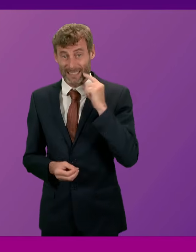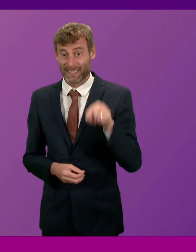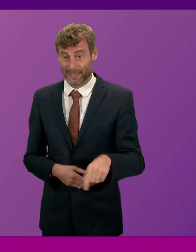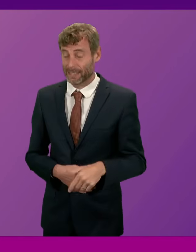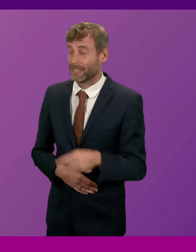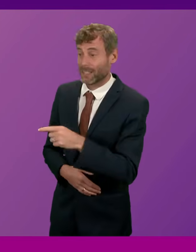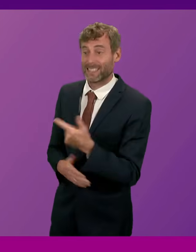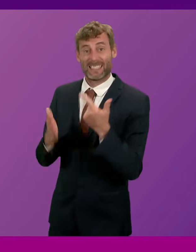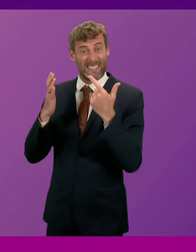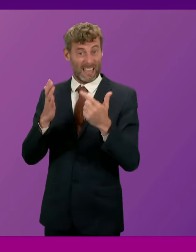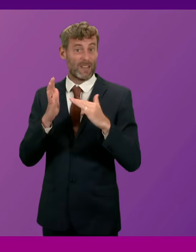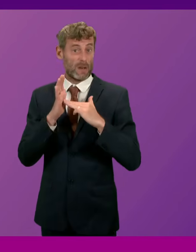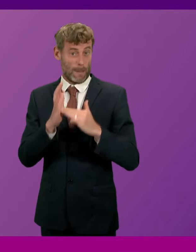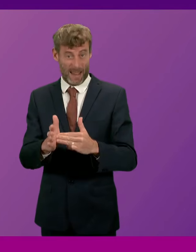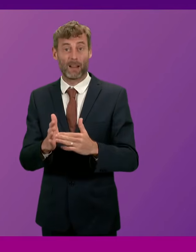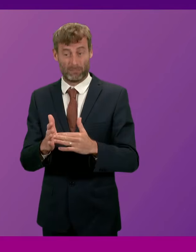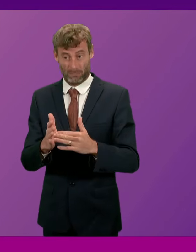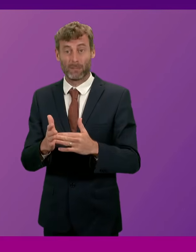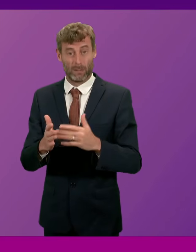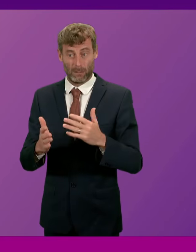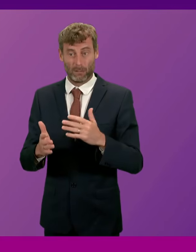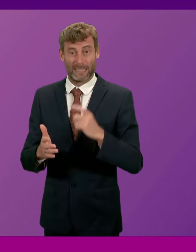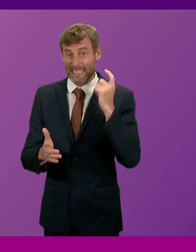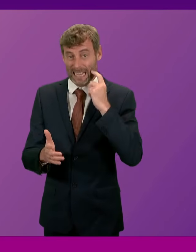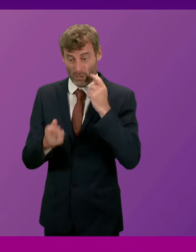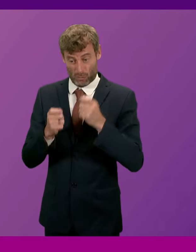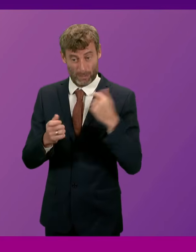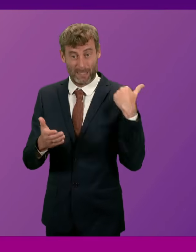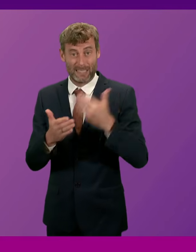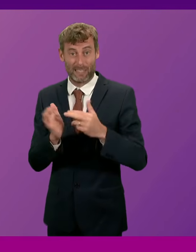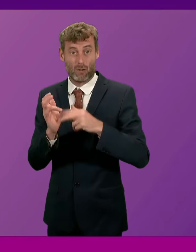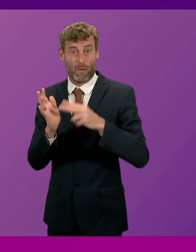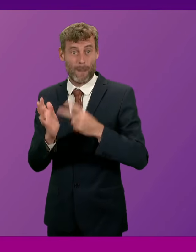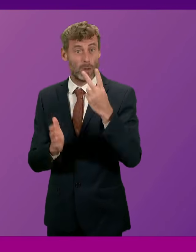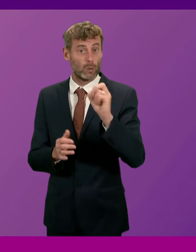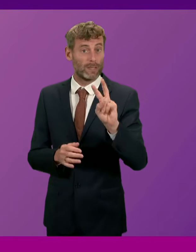national health service dental treatment have been delivered to patients since November 2023.